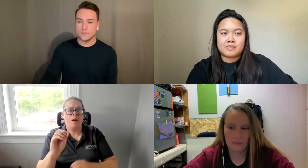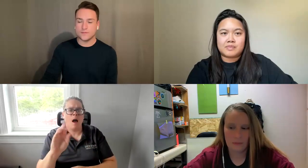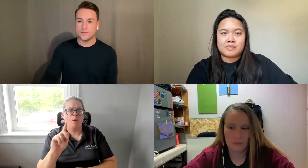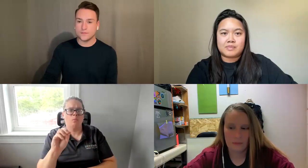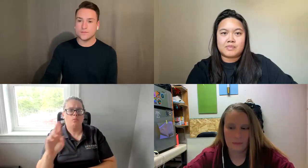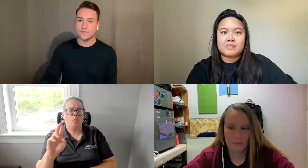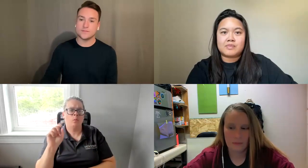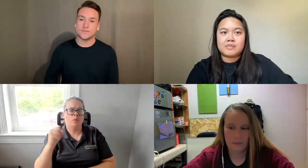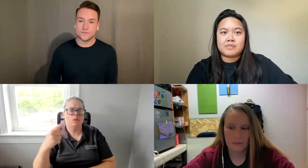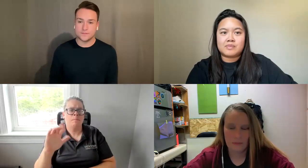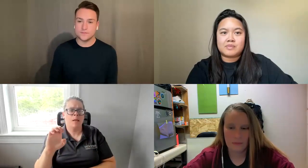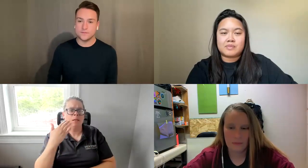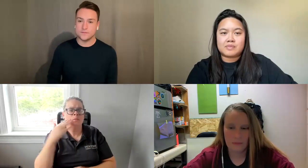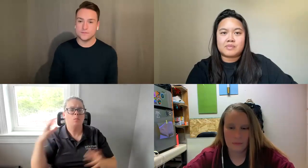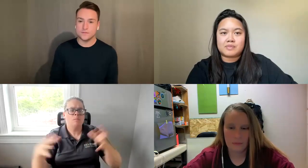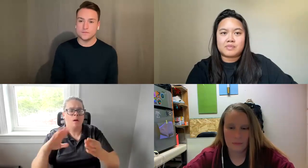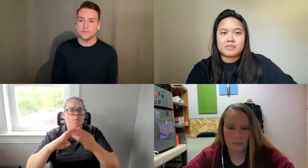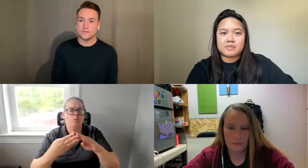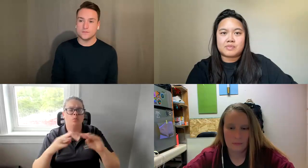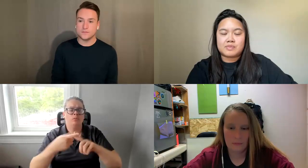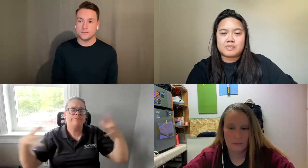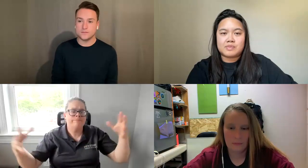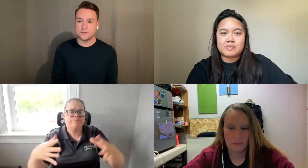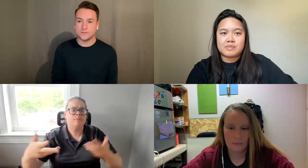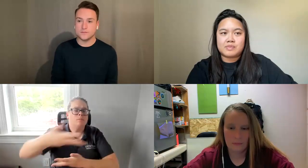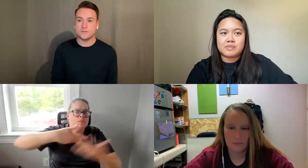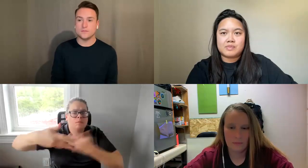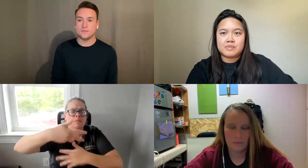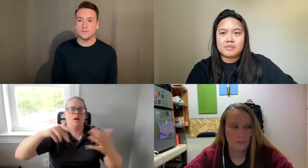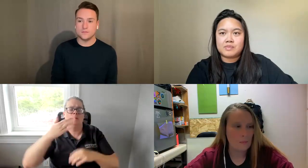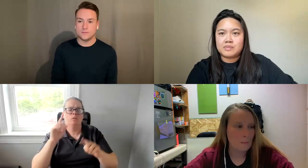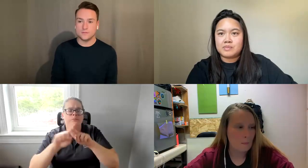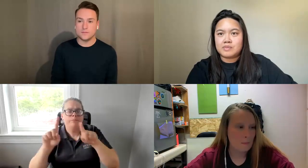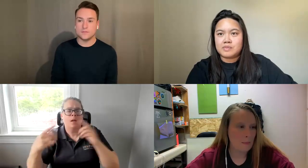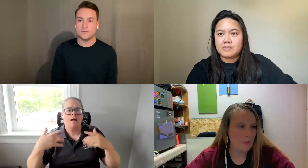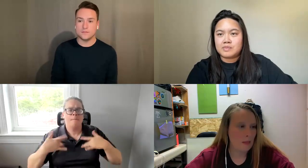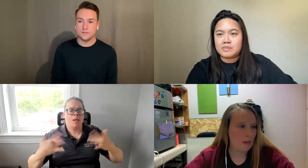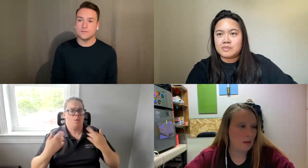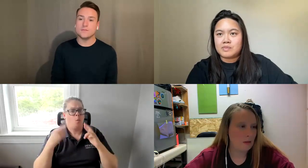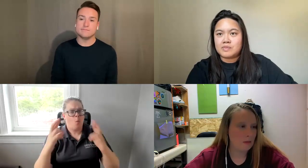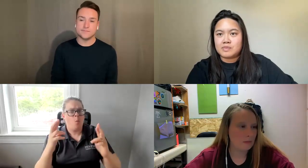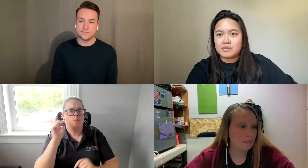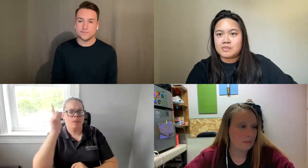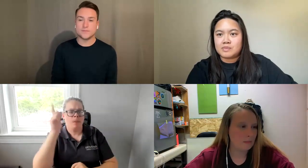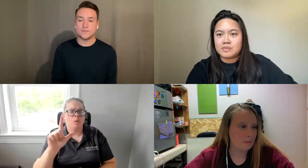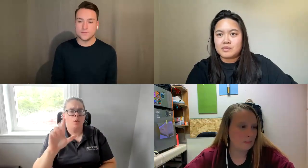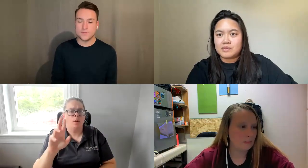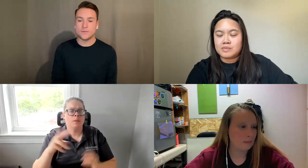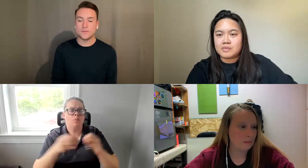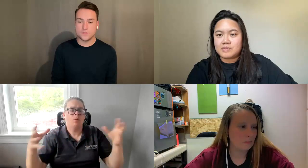I think it's important to have an outdoor space.